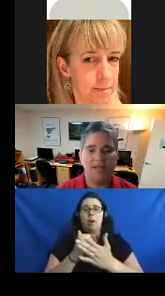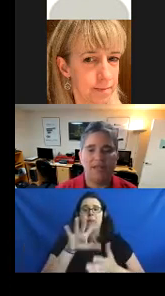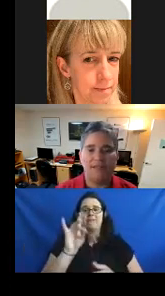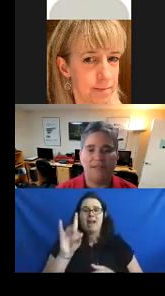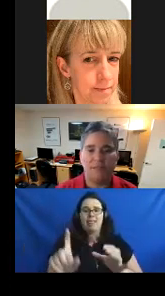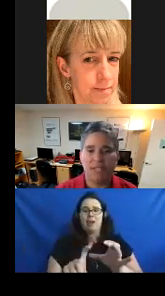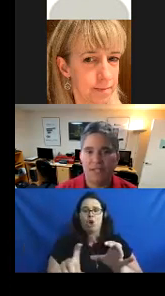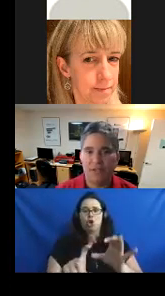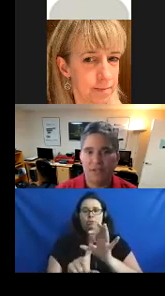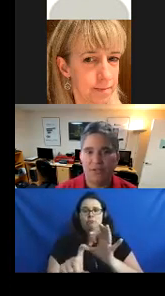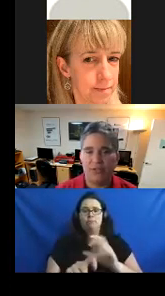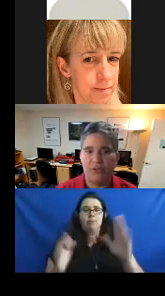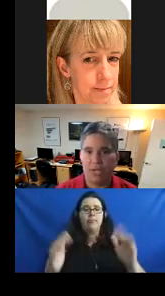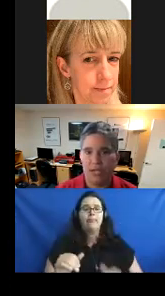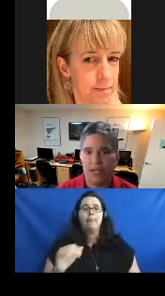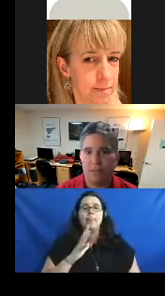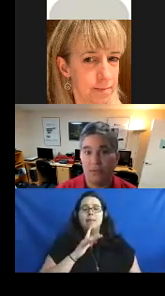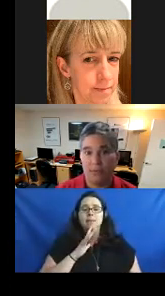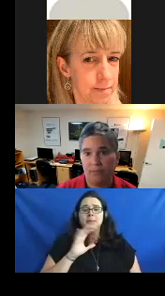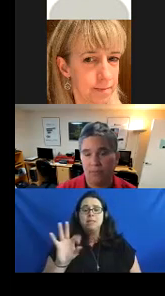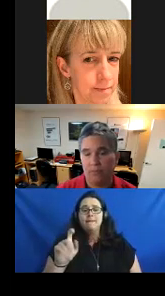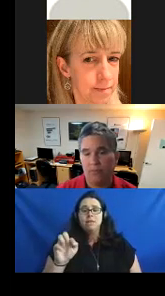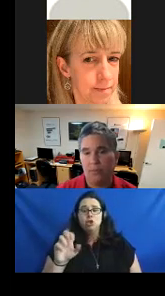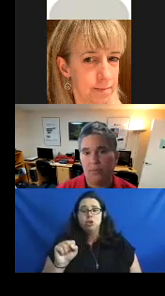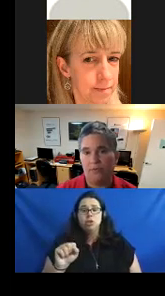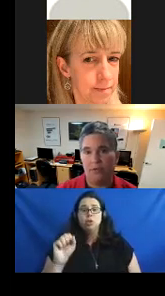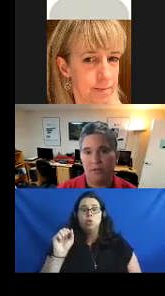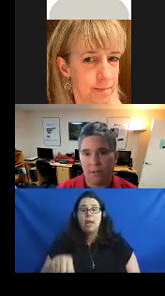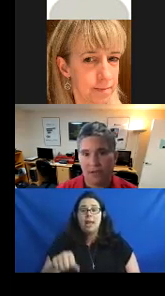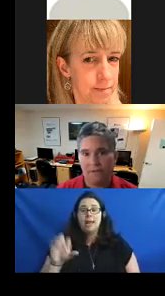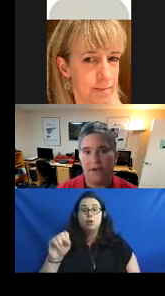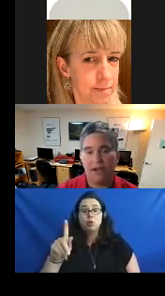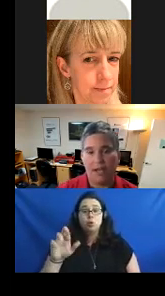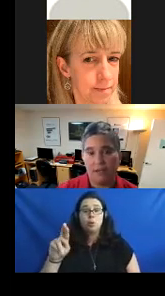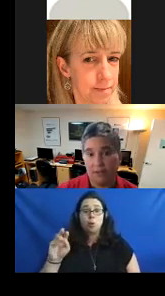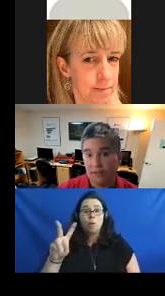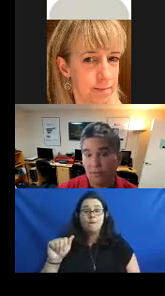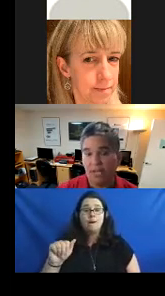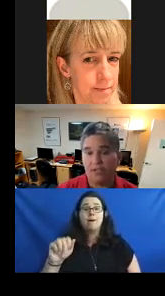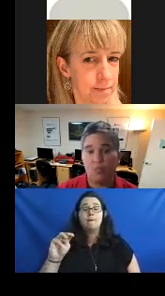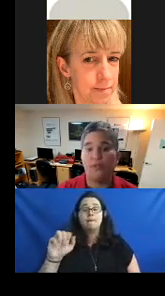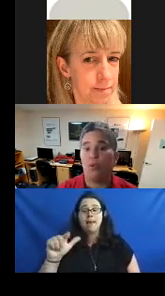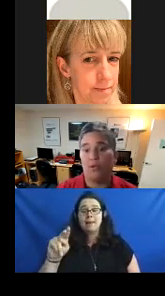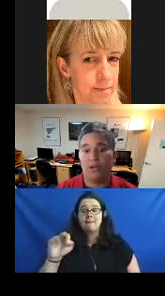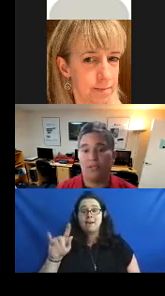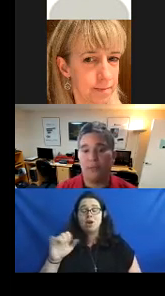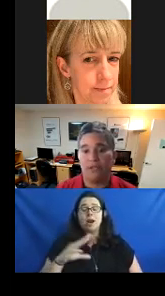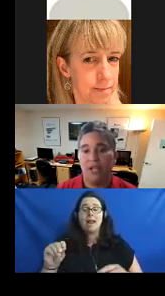AND THE SPEECH FEATURES YOU CAN GET SUPERNOVA MAGNIFIER AND ZOOM TEXT WITH OR WITHOUT SPEECH.